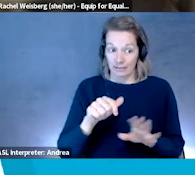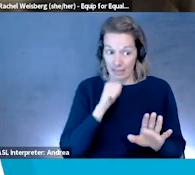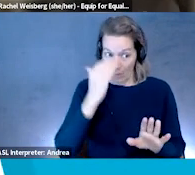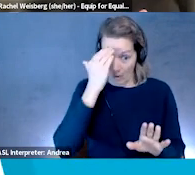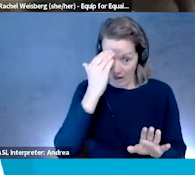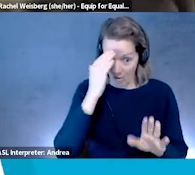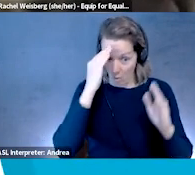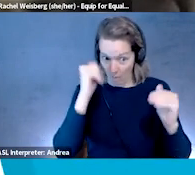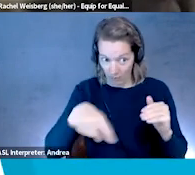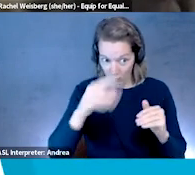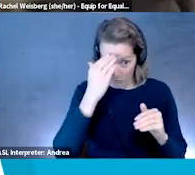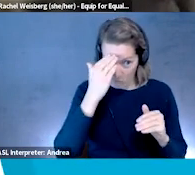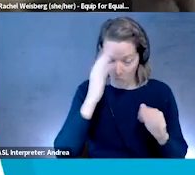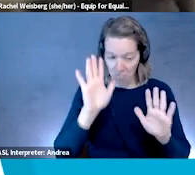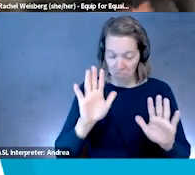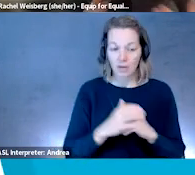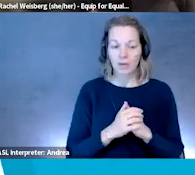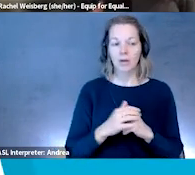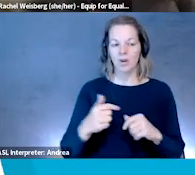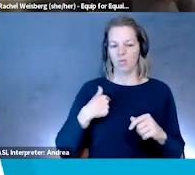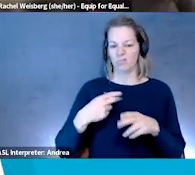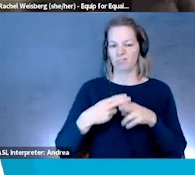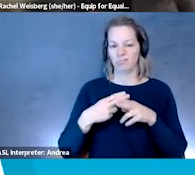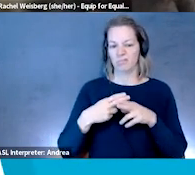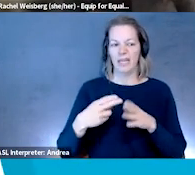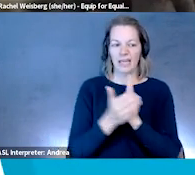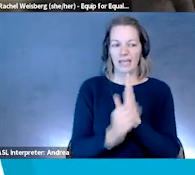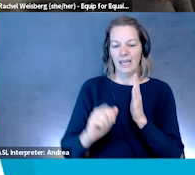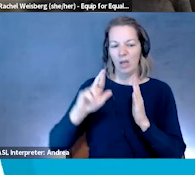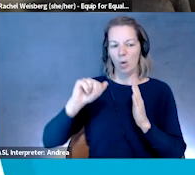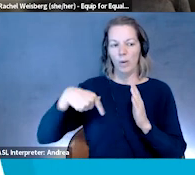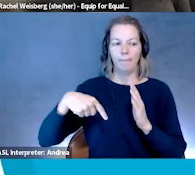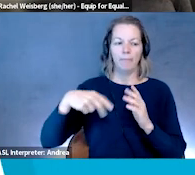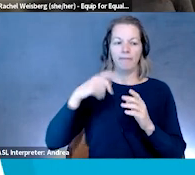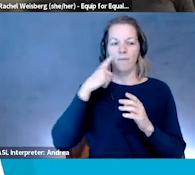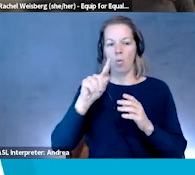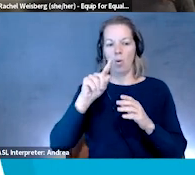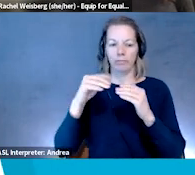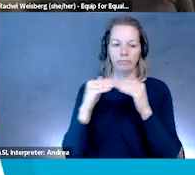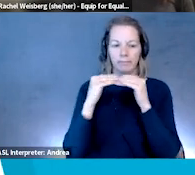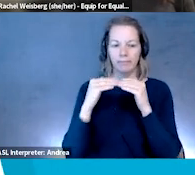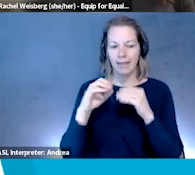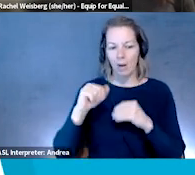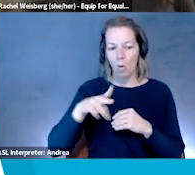MOVING ON TO THE NEXT SLIDE. FOR FOLKS WHO ARE NOT AWARE, HOPEFULLY